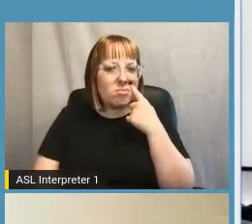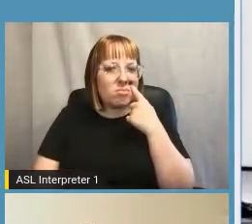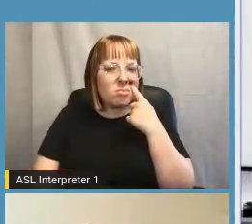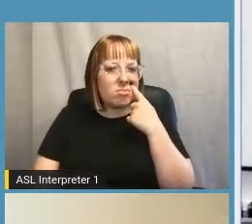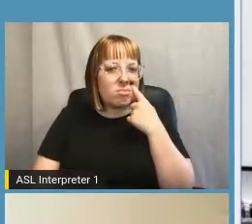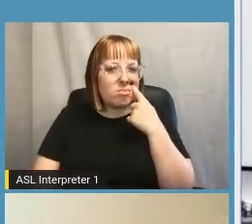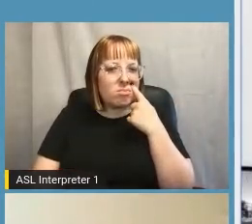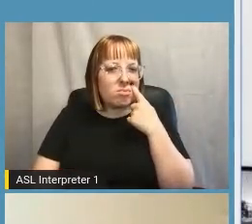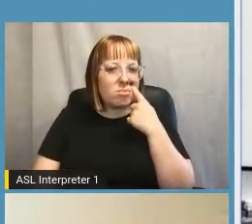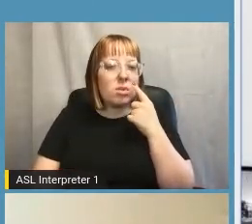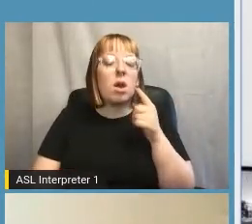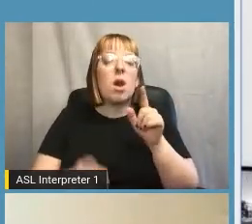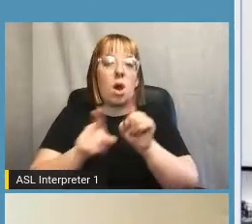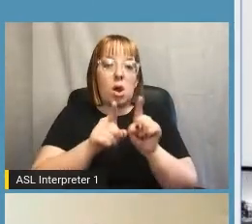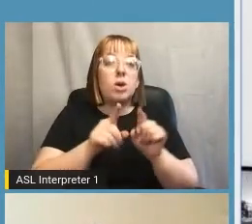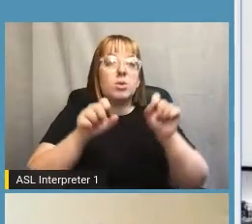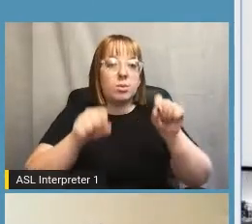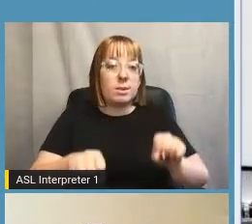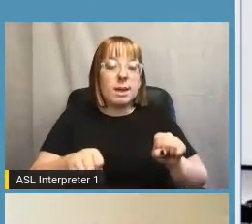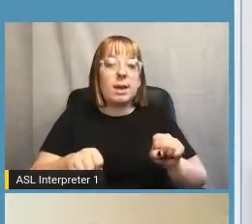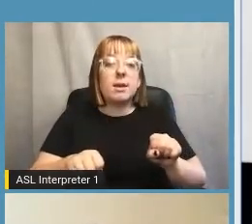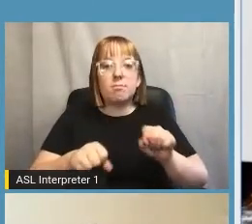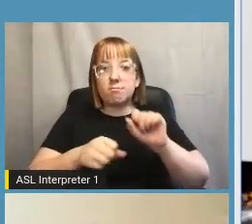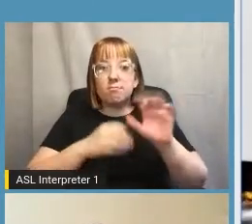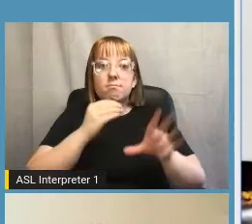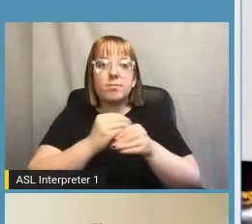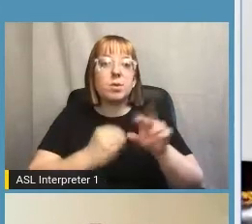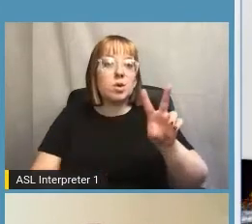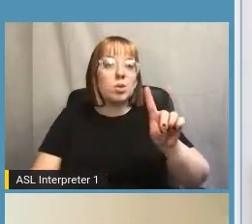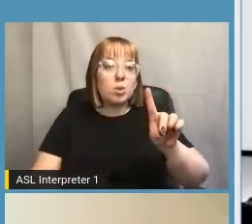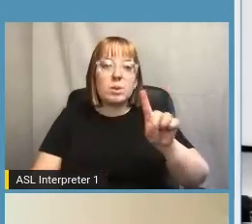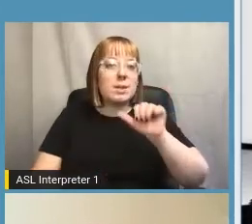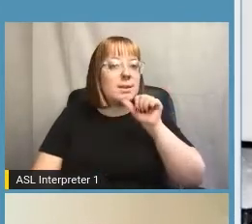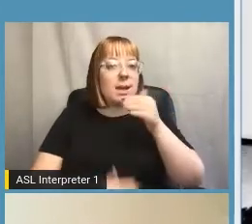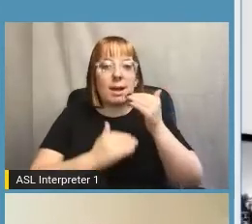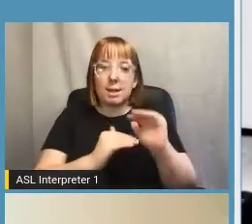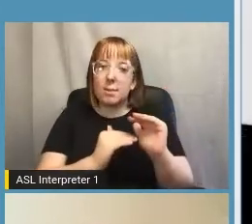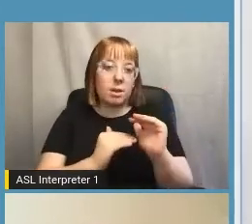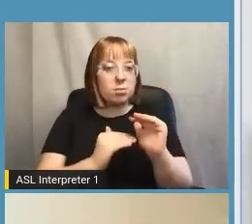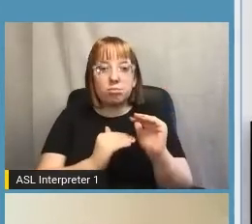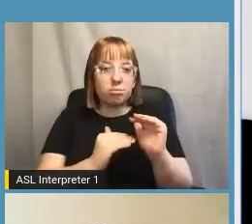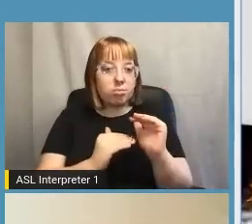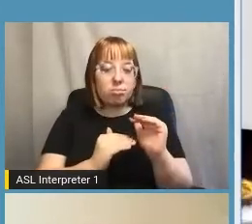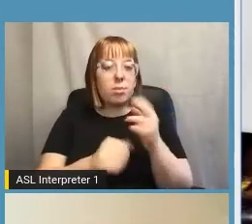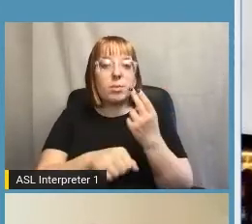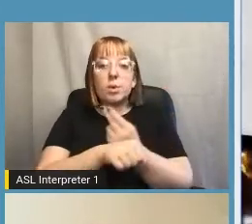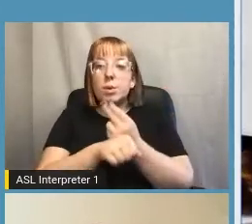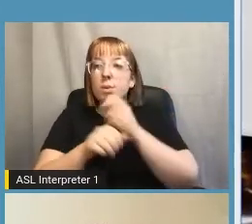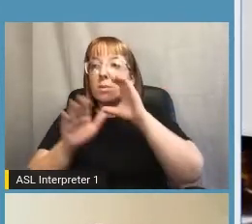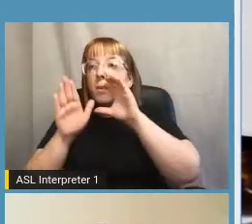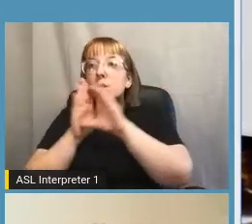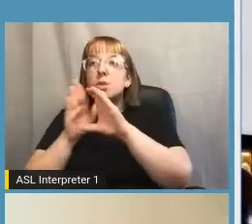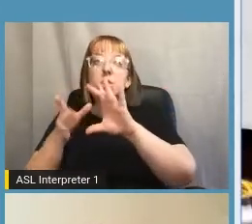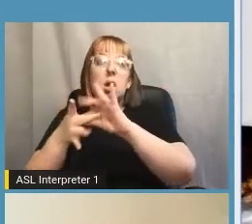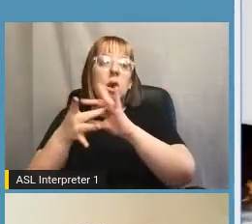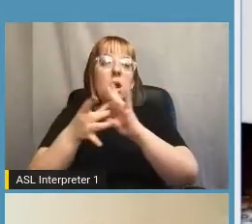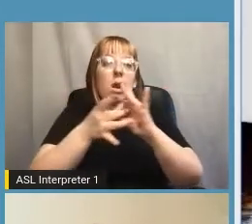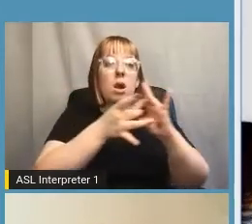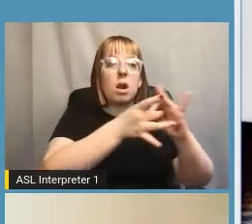you're also able to um in addition to two-dimensional works and um using images to stitch together and make three-dimensional sculptures